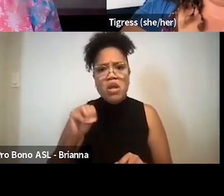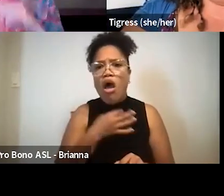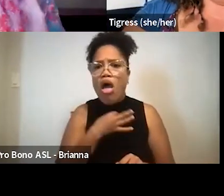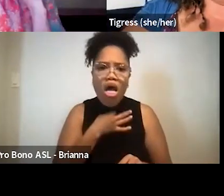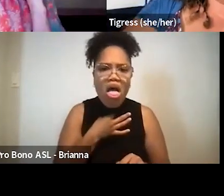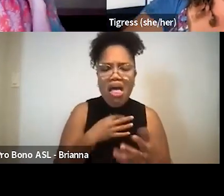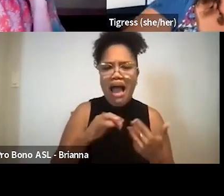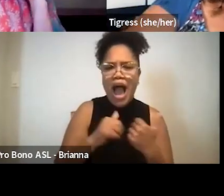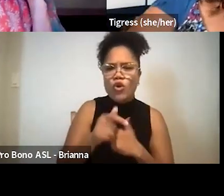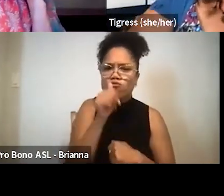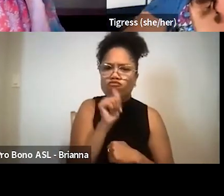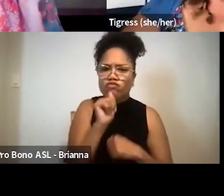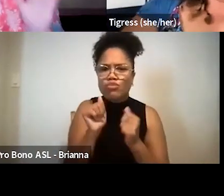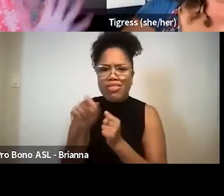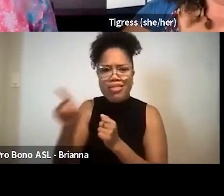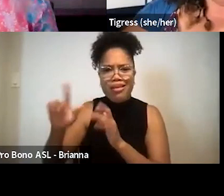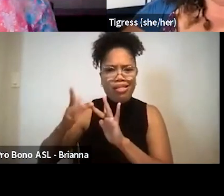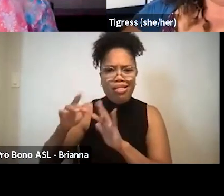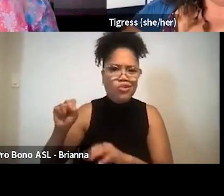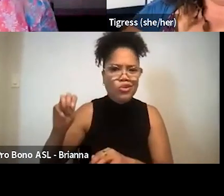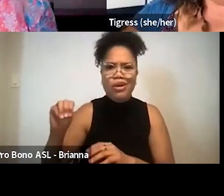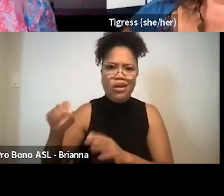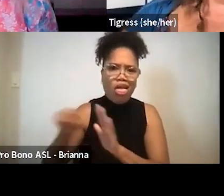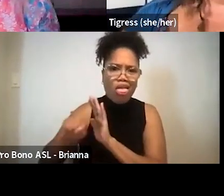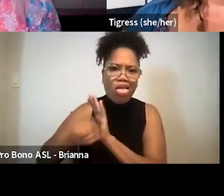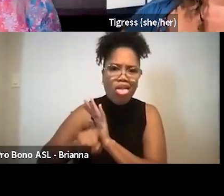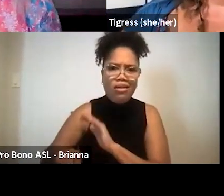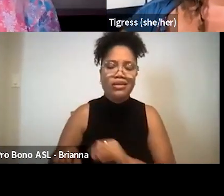You know, we we have a lot of discussions with our own leadership kind of early on.